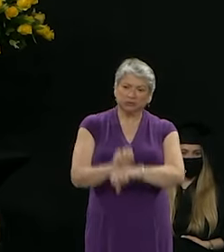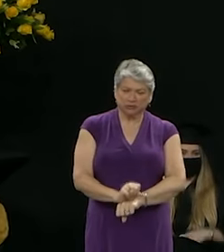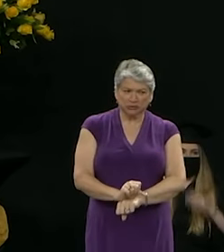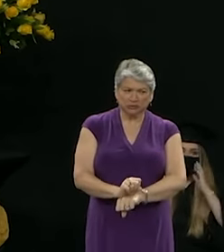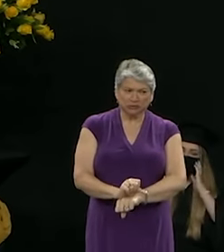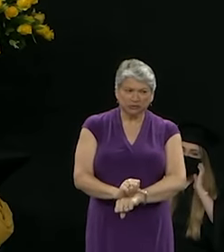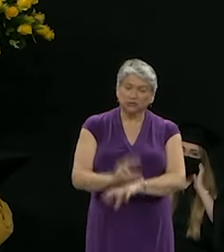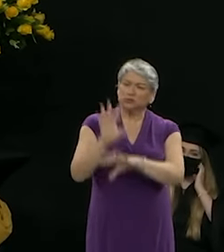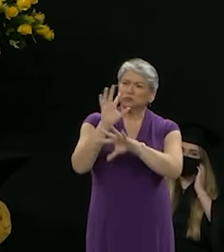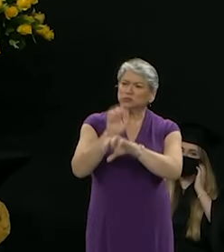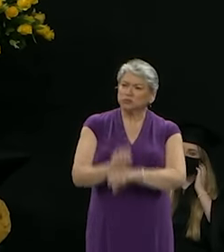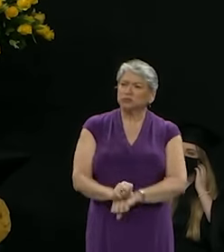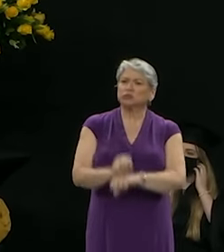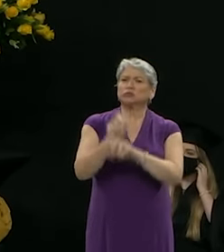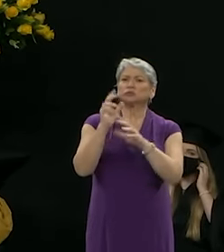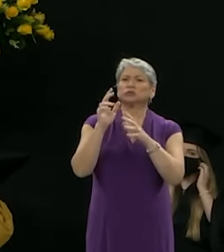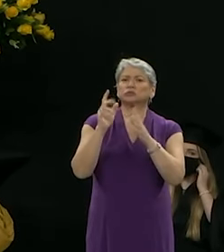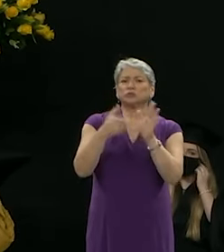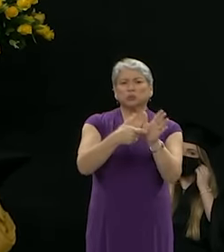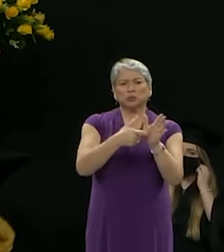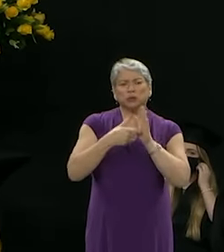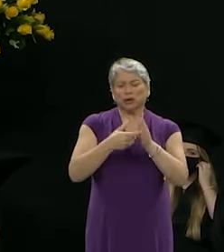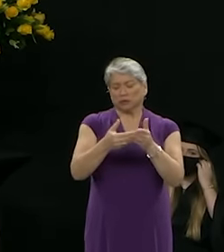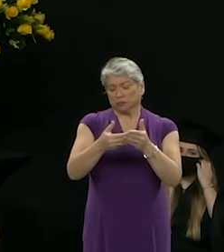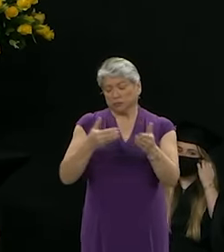Tradition requires that before graduation,